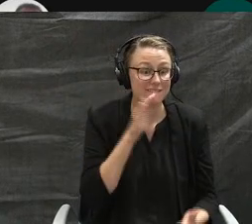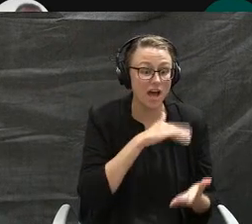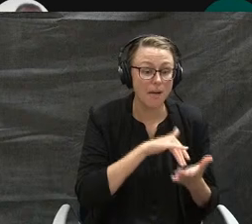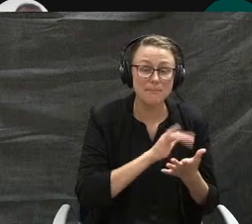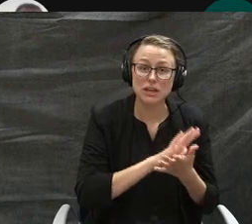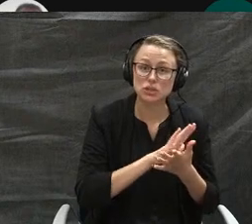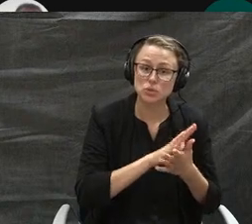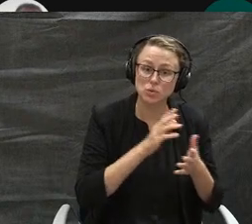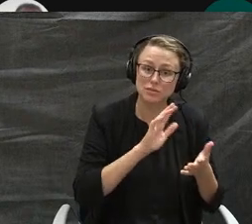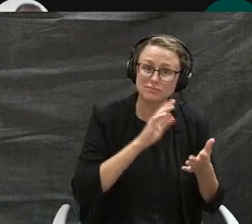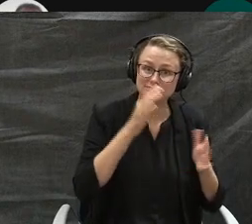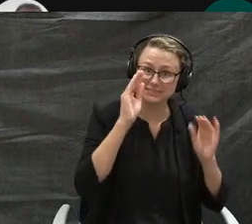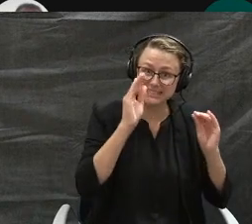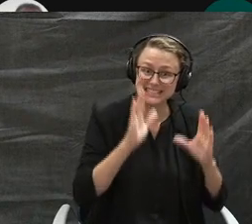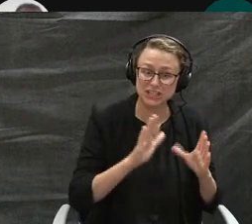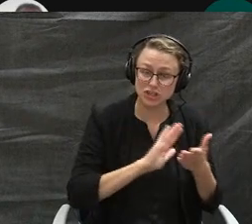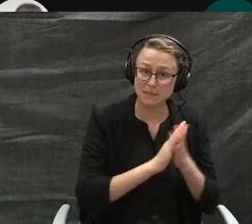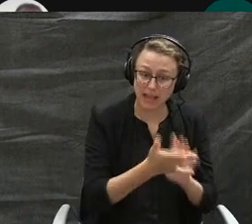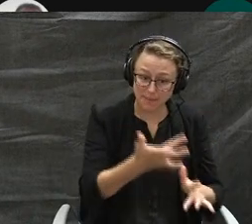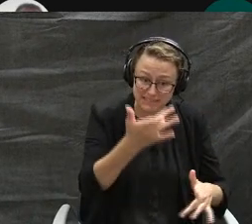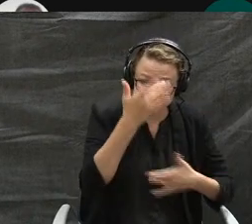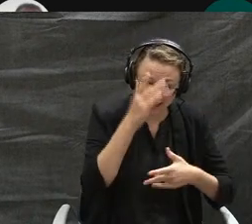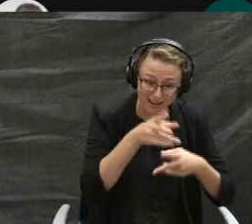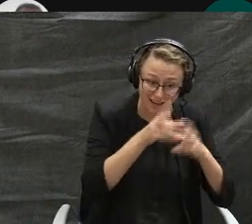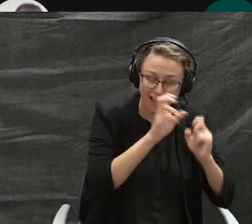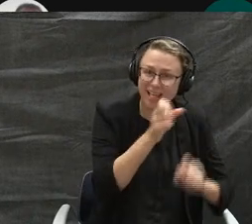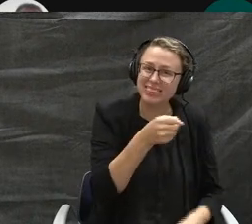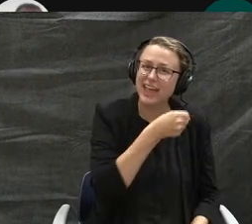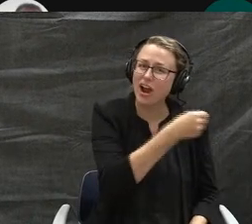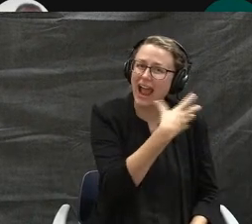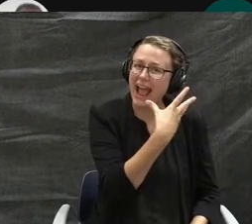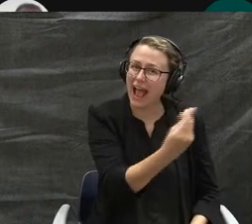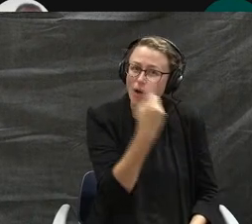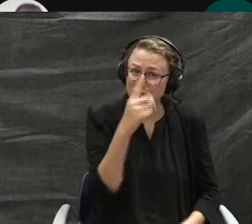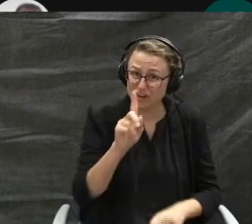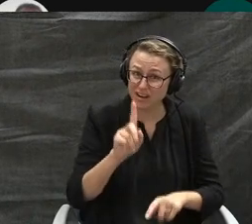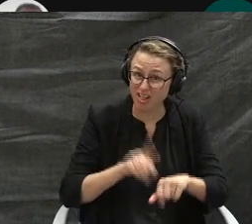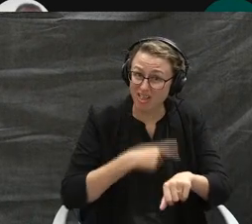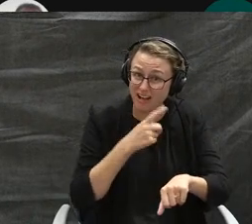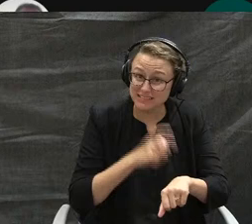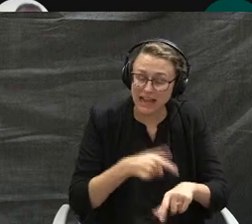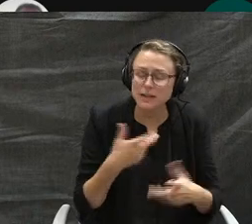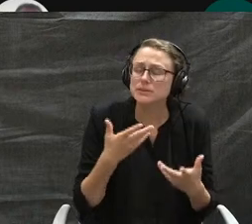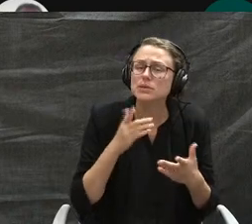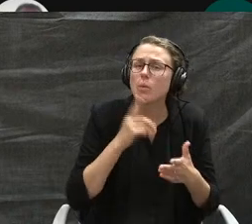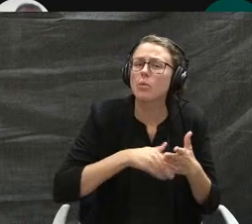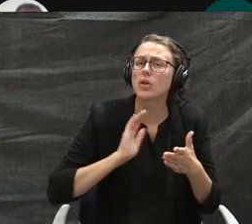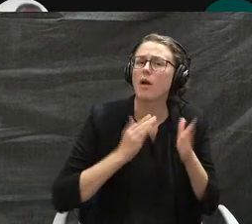out for awhile with covid. So what are our plans for staffing? In those areas.